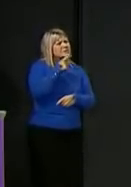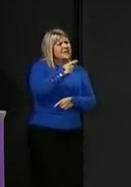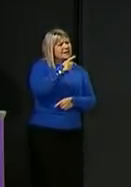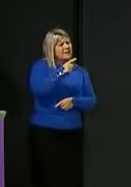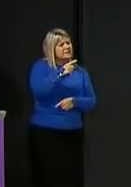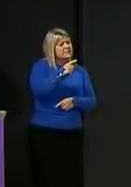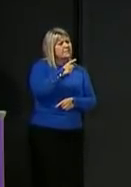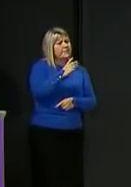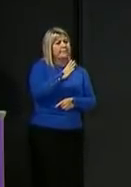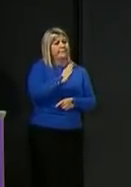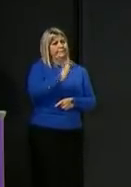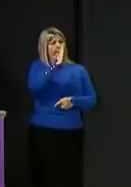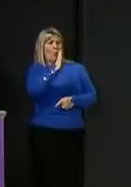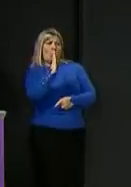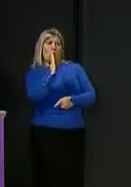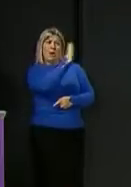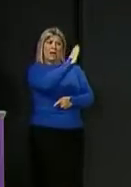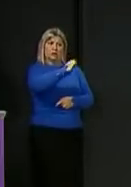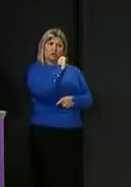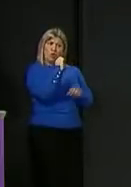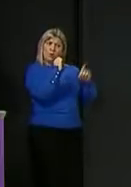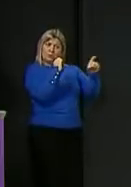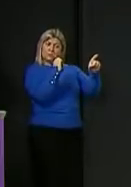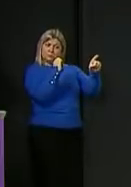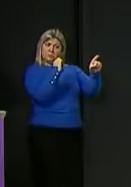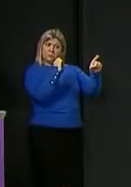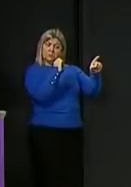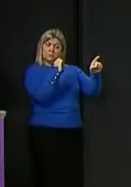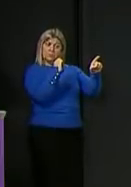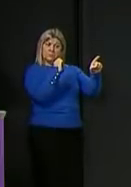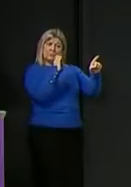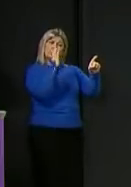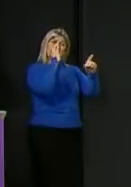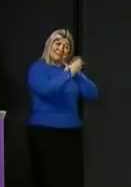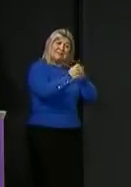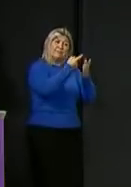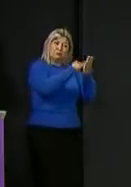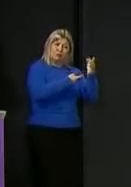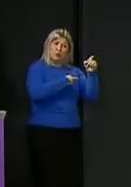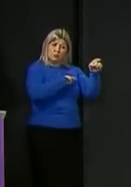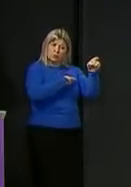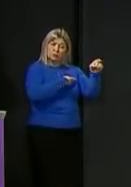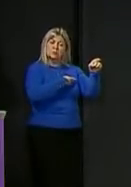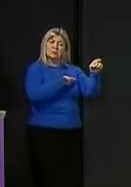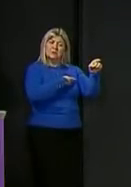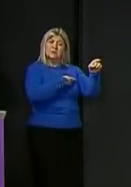the West of Scotland that have now been extended helping blunt transmission. I just wondered